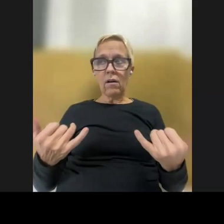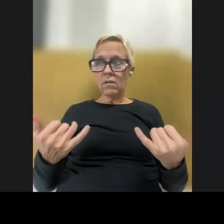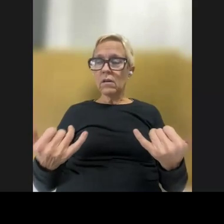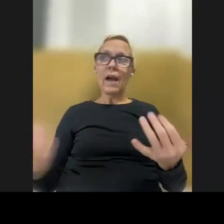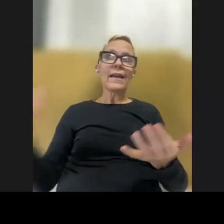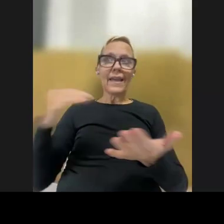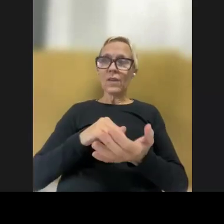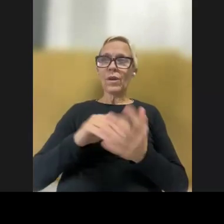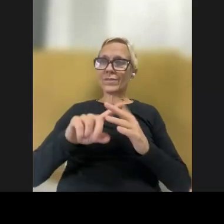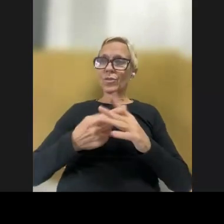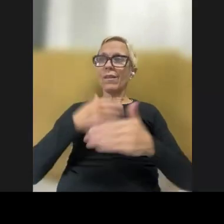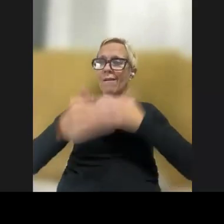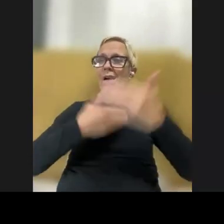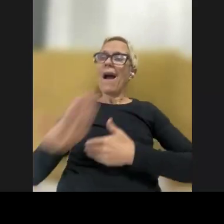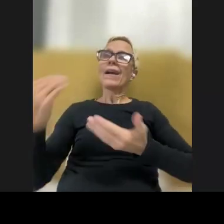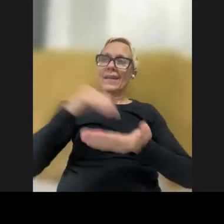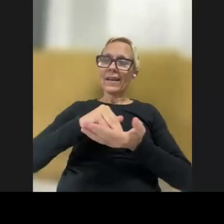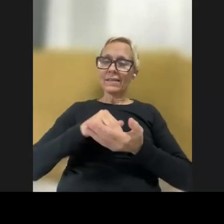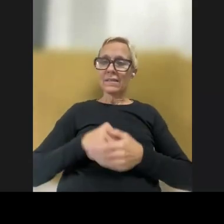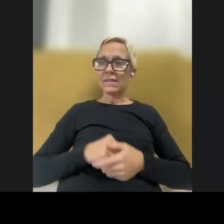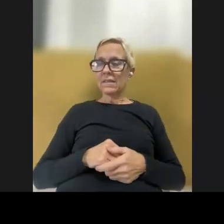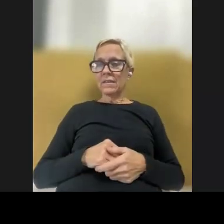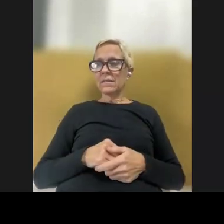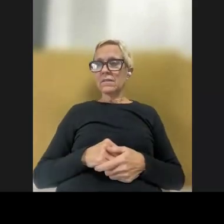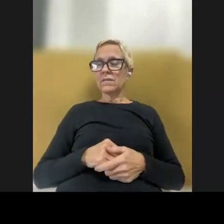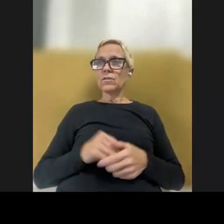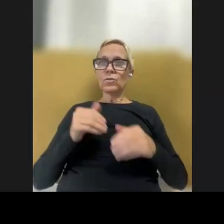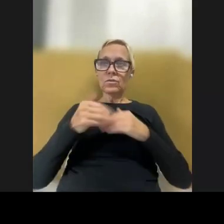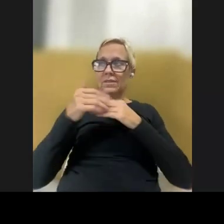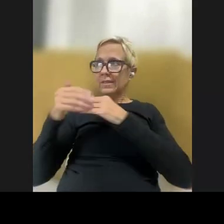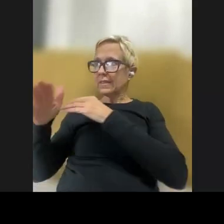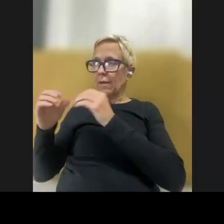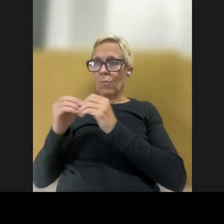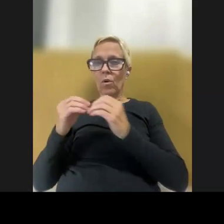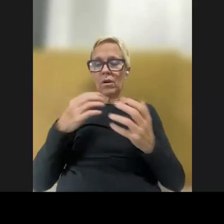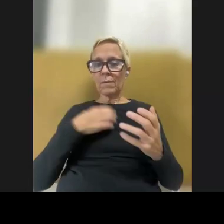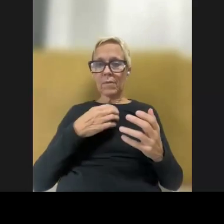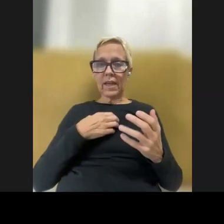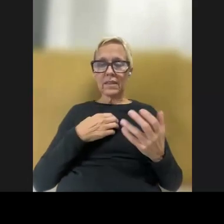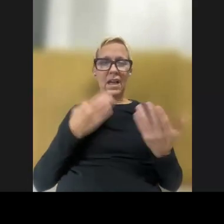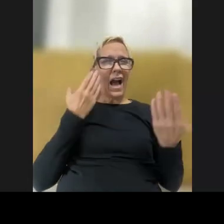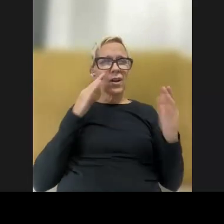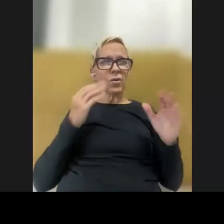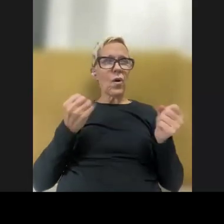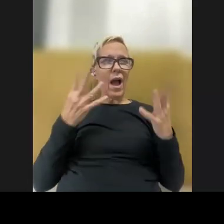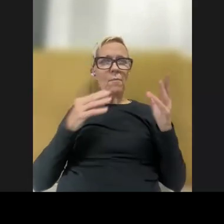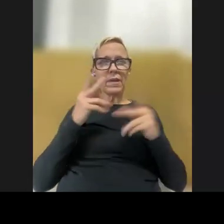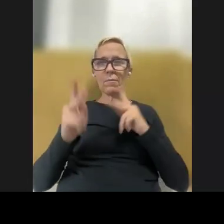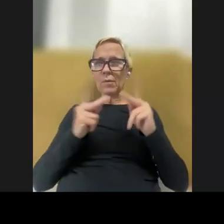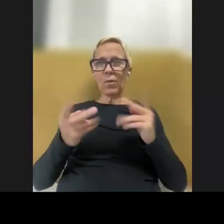But overtime, because there was no plan to make sure that it didn't develop again, here we are. And here it is again.